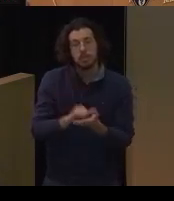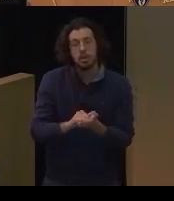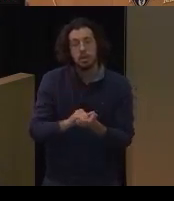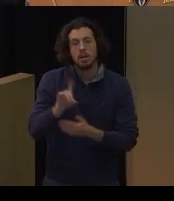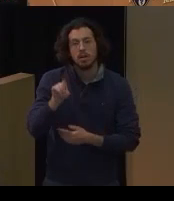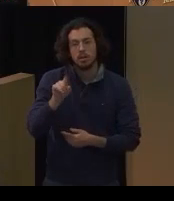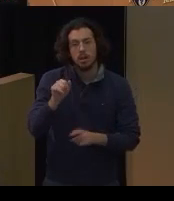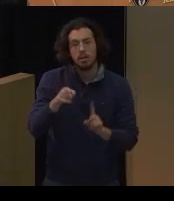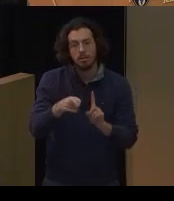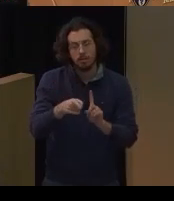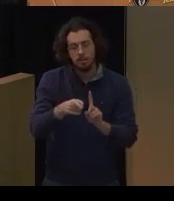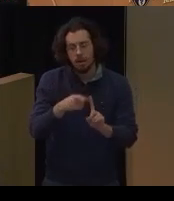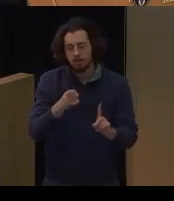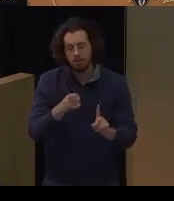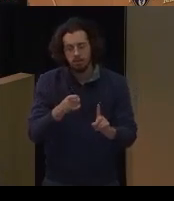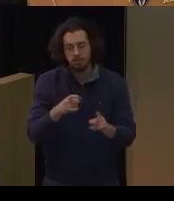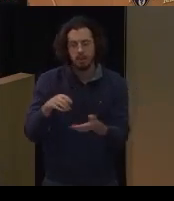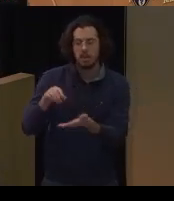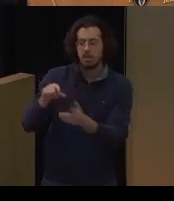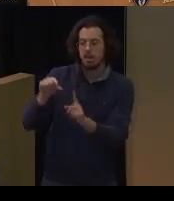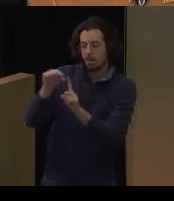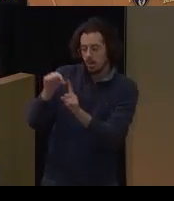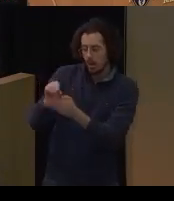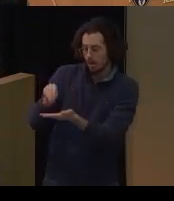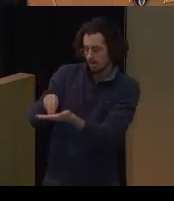ask people to tell us what they were thinking about when they were up regulating part of the